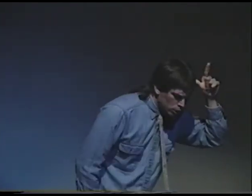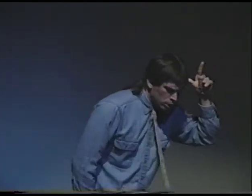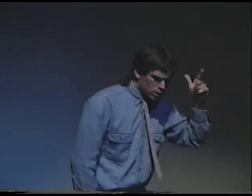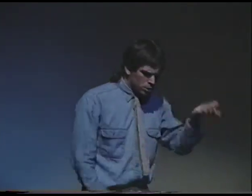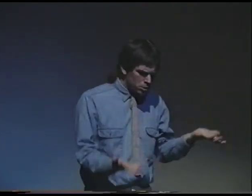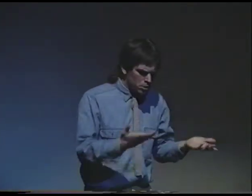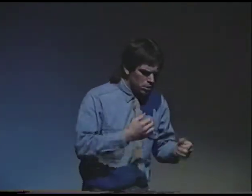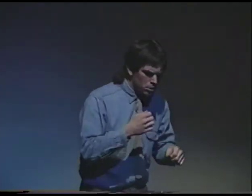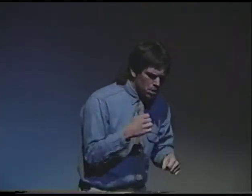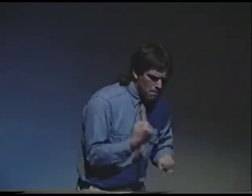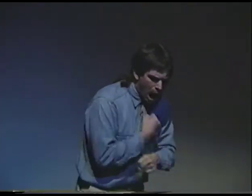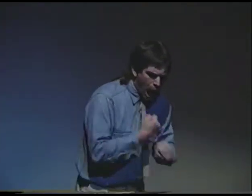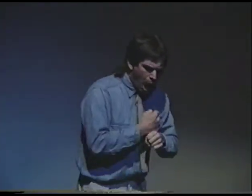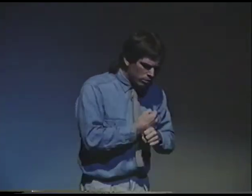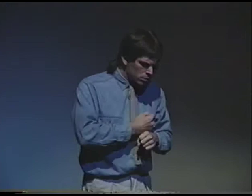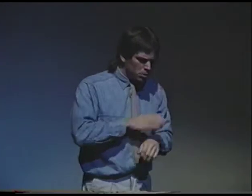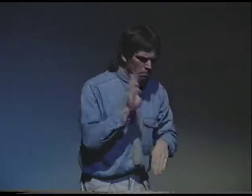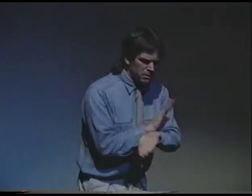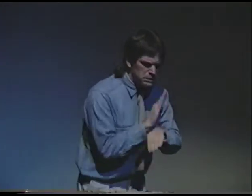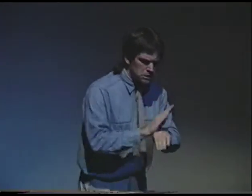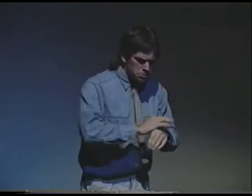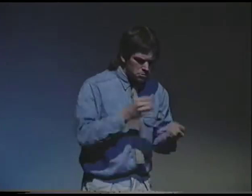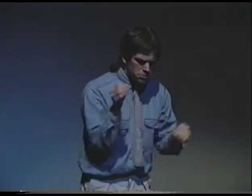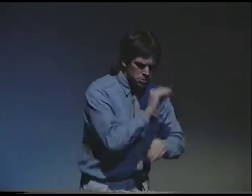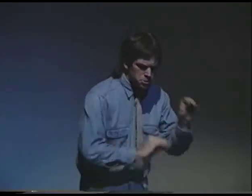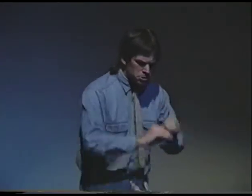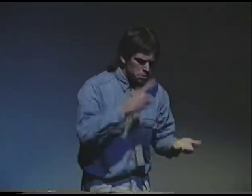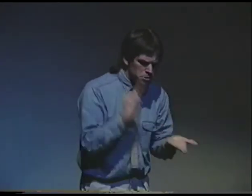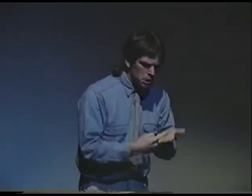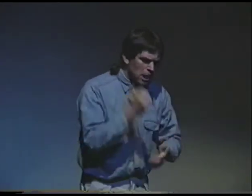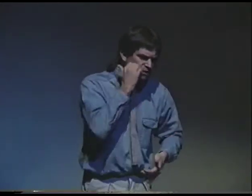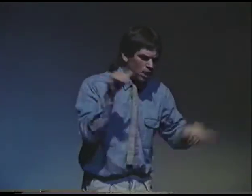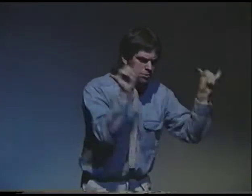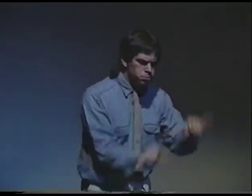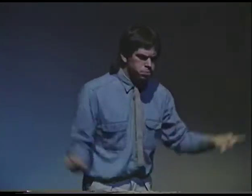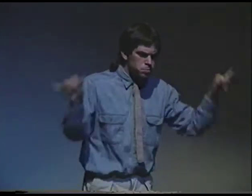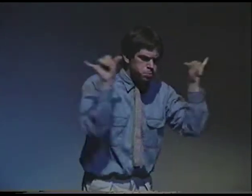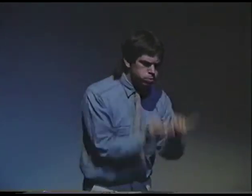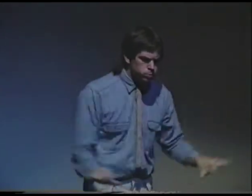The left side, that's like math business,